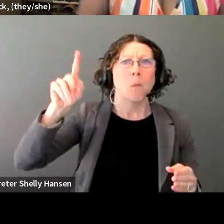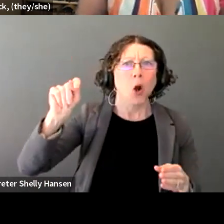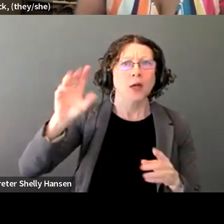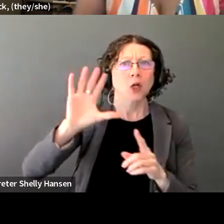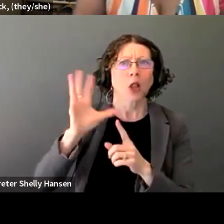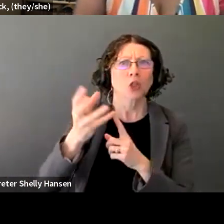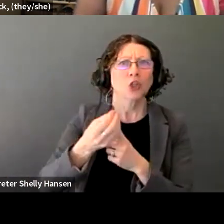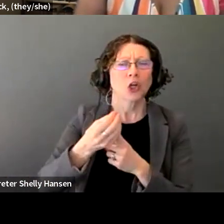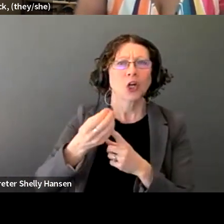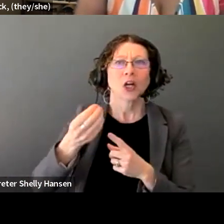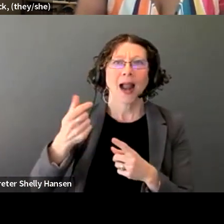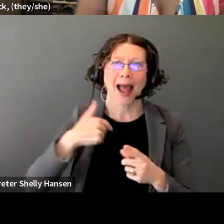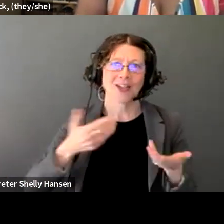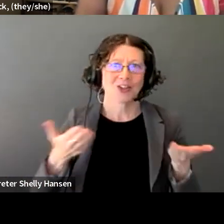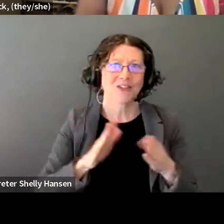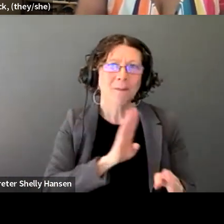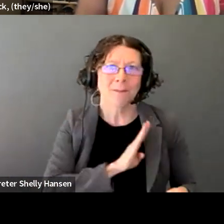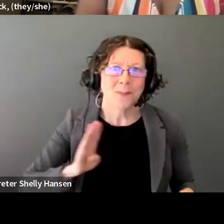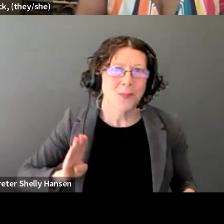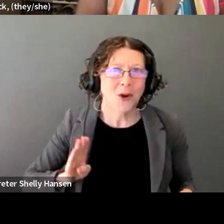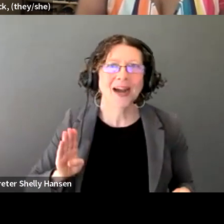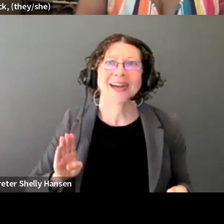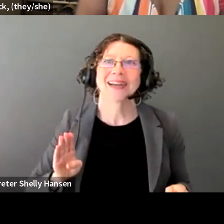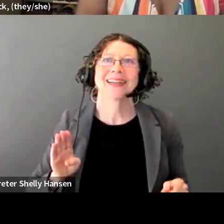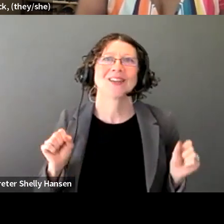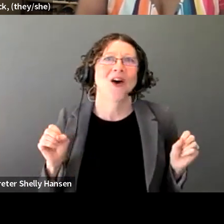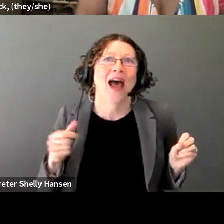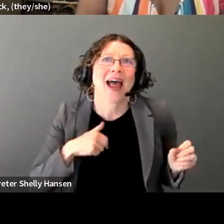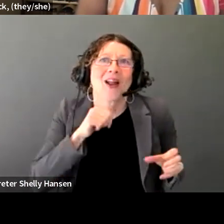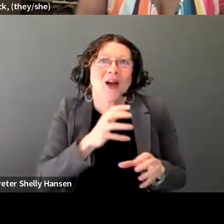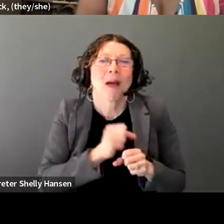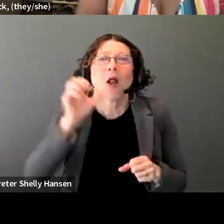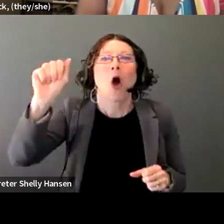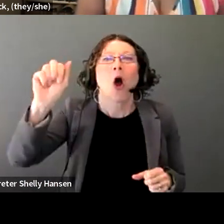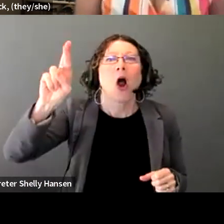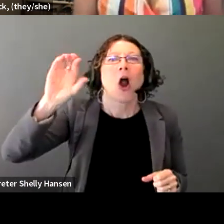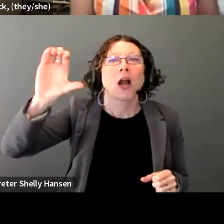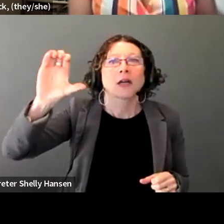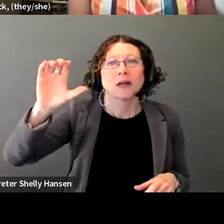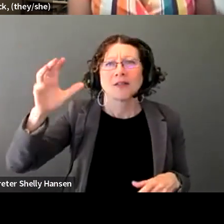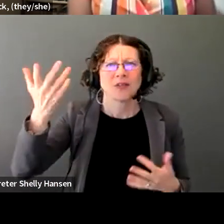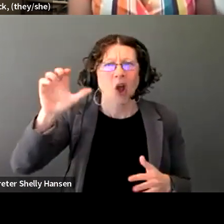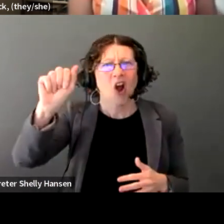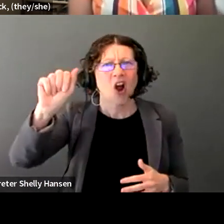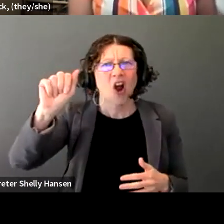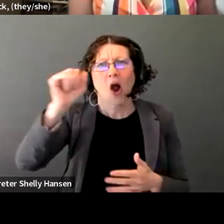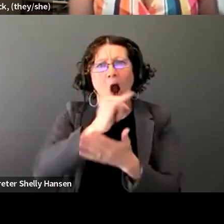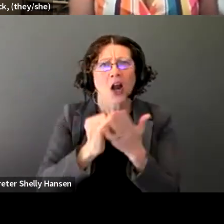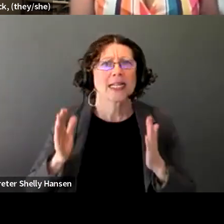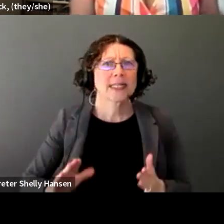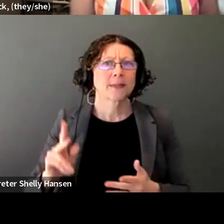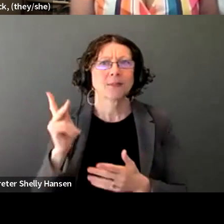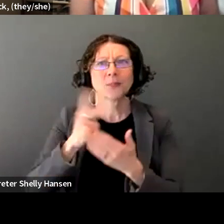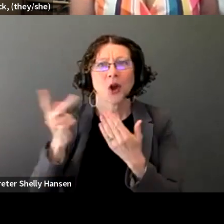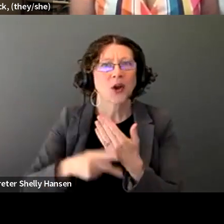So I am not a reciprocal of this program but the ark program, I feel is a great resource